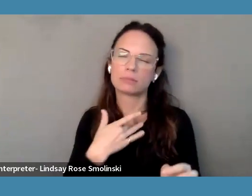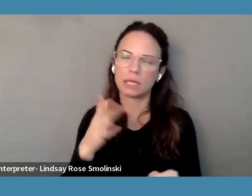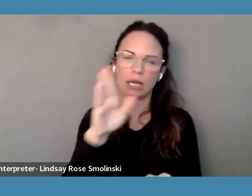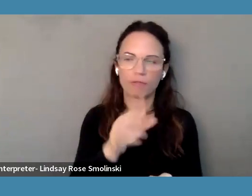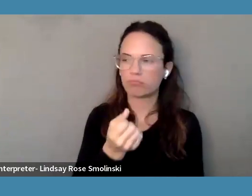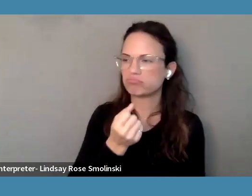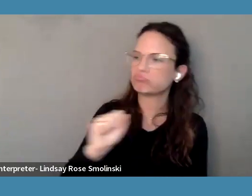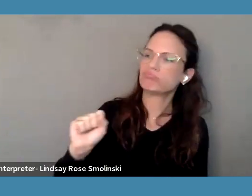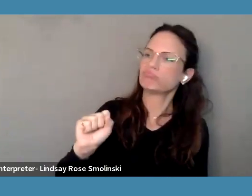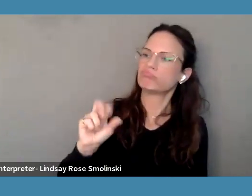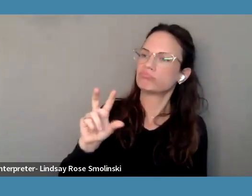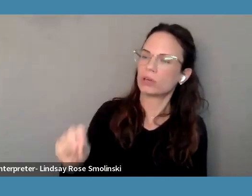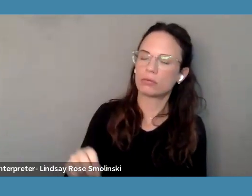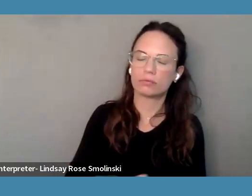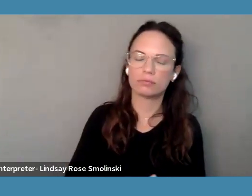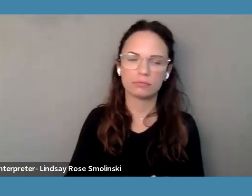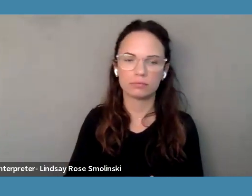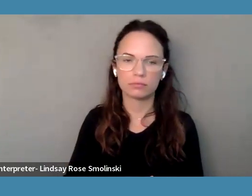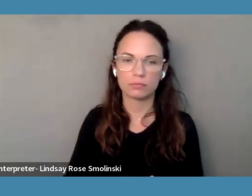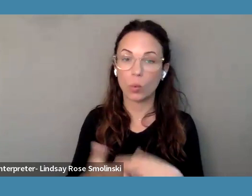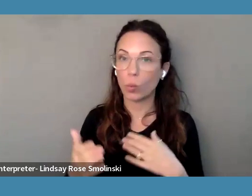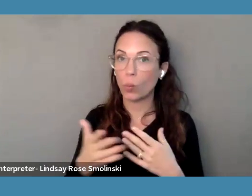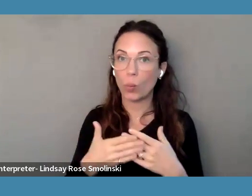either usually the respondent or the hearing officer.